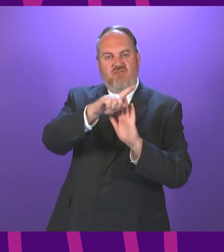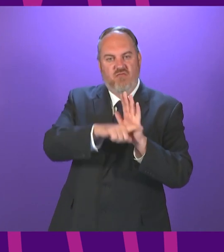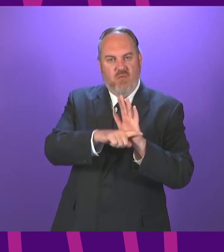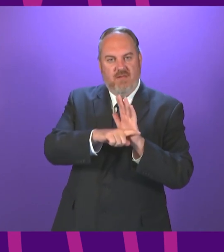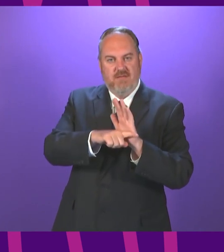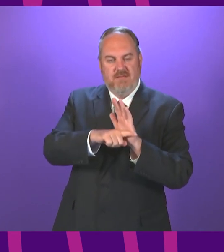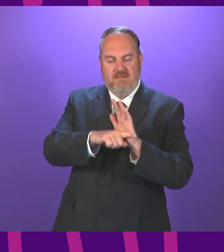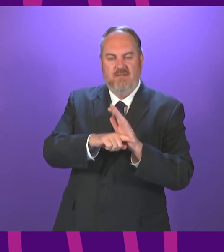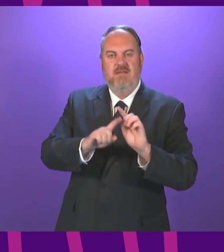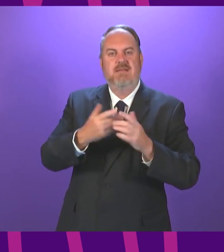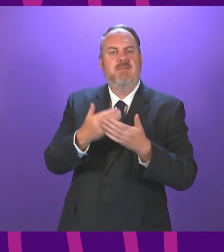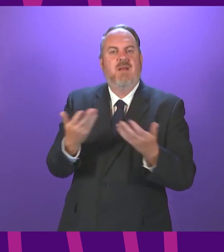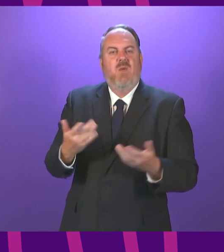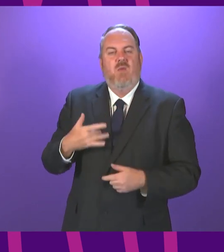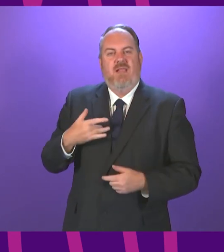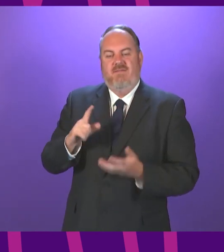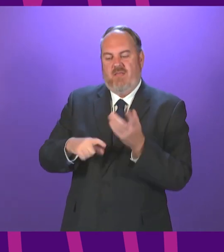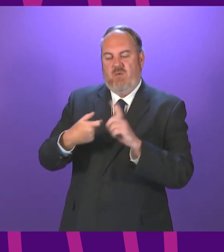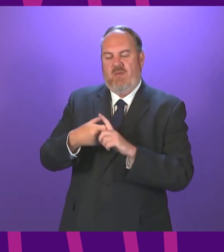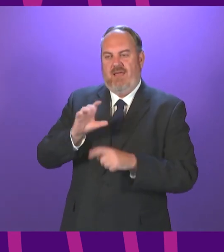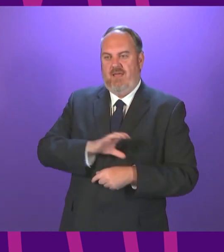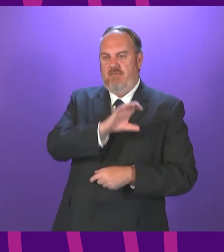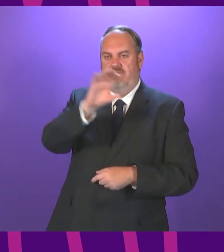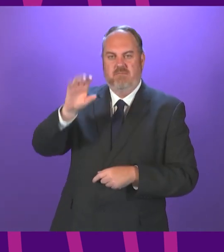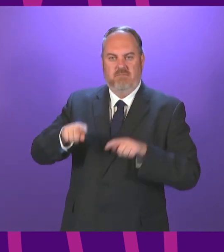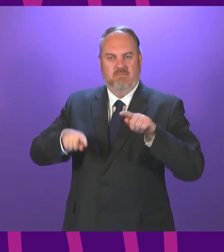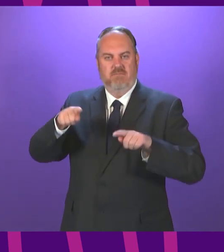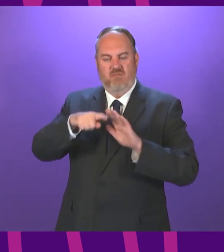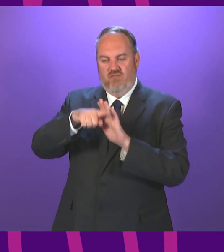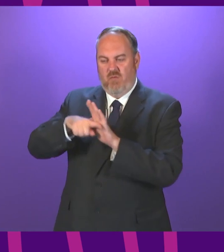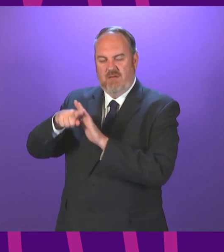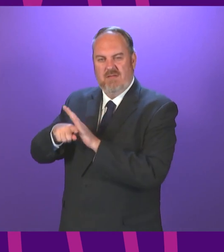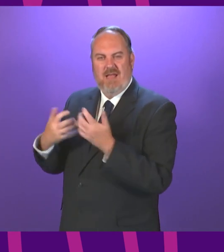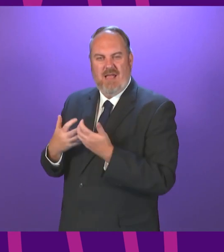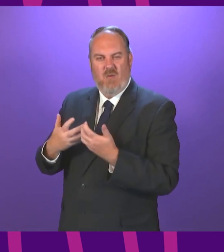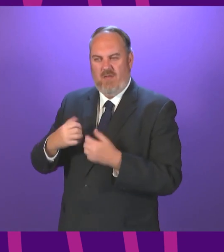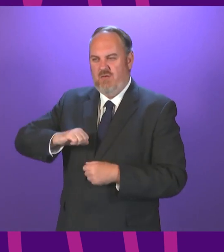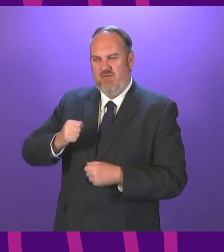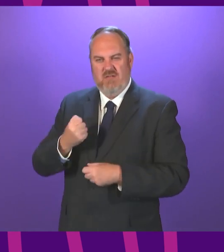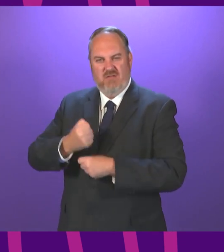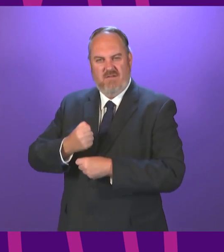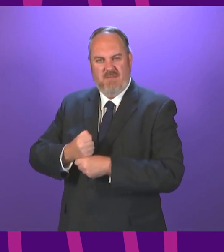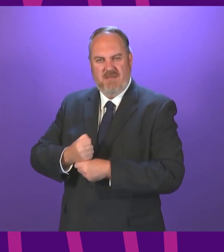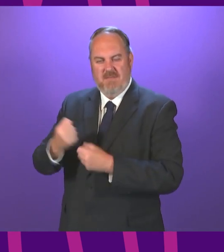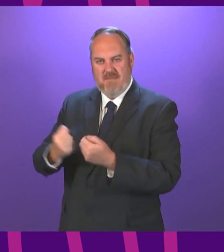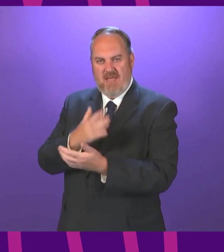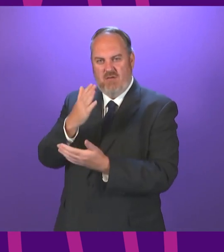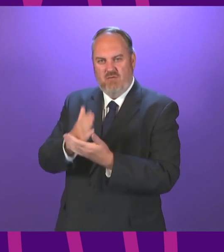following 19 July. What steps will the Scottish Government take to ensure that anyone visiting Scotland after 19 July